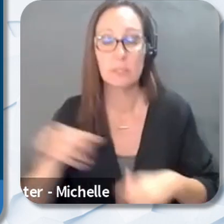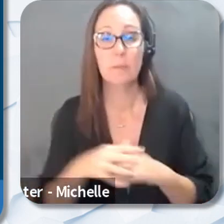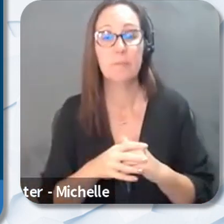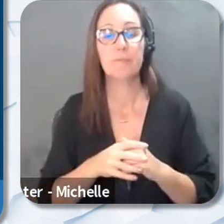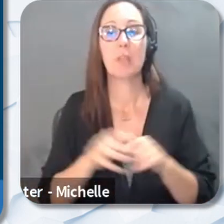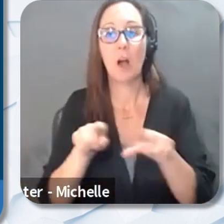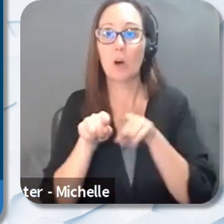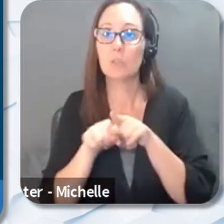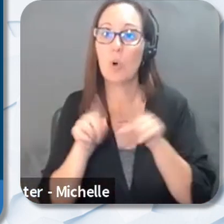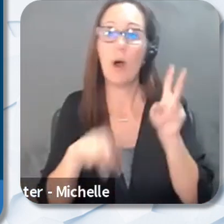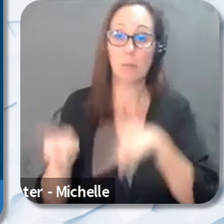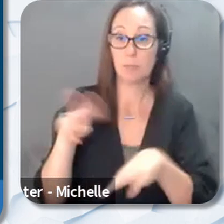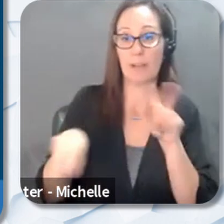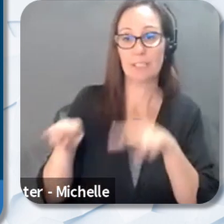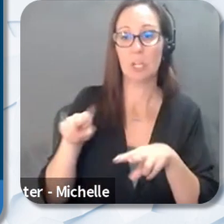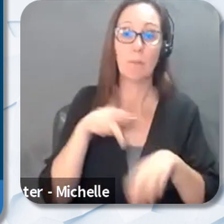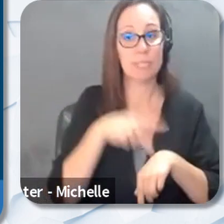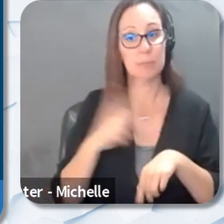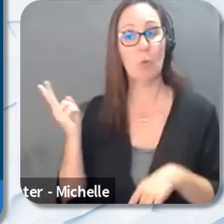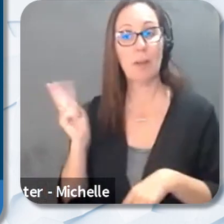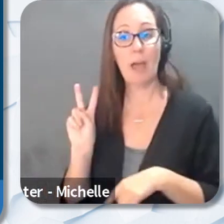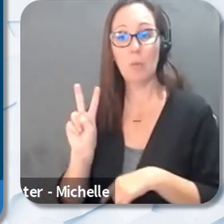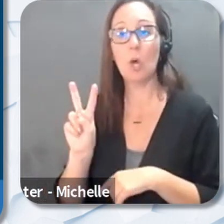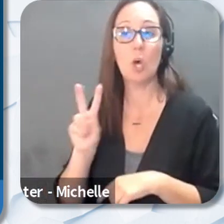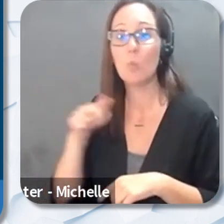would do observation, so the principal and I would do walk through in the tk learning